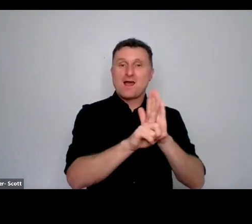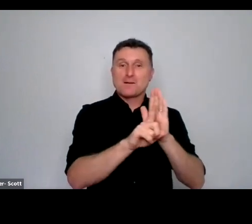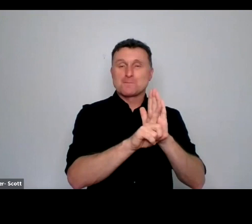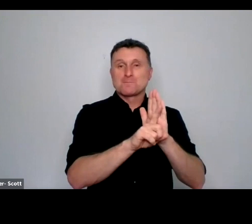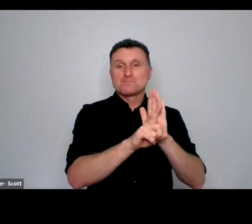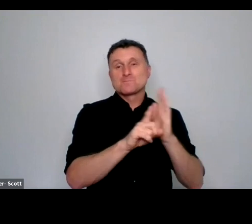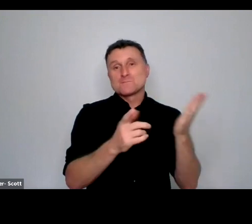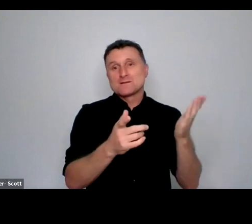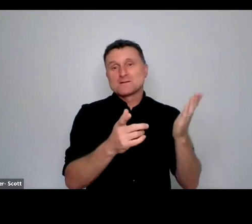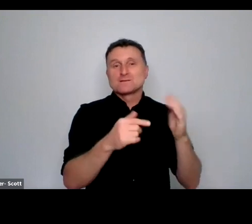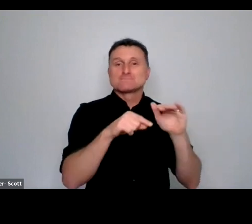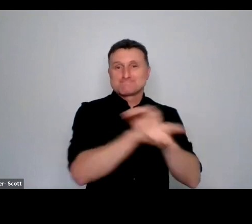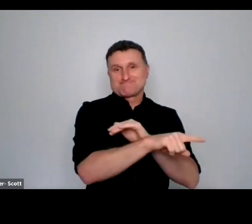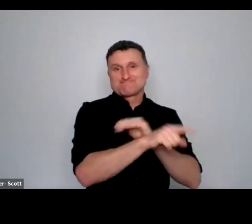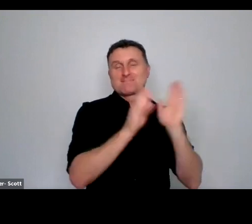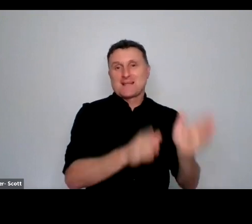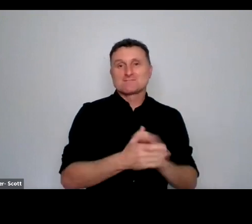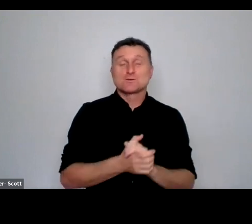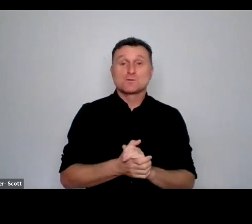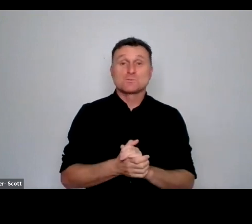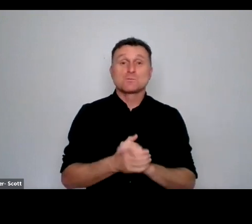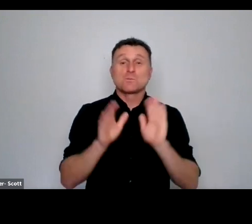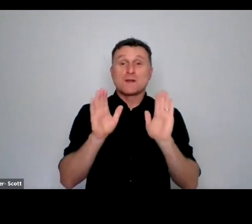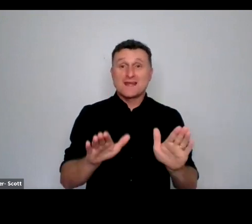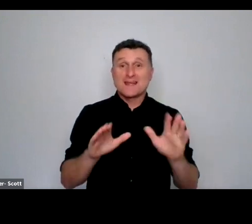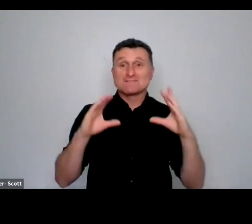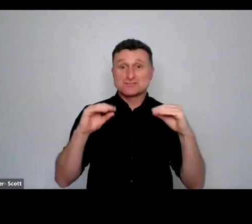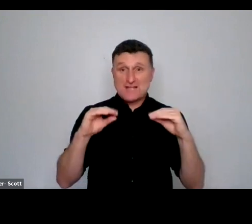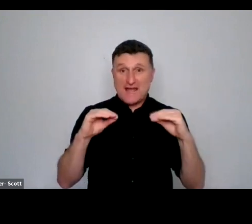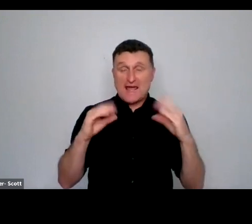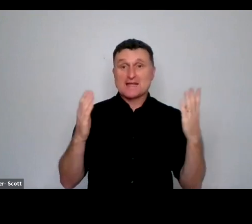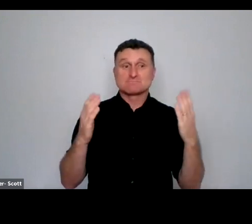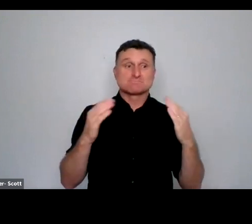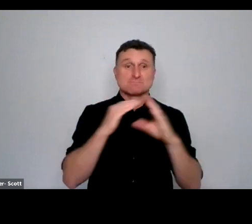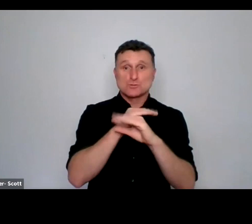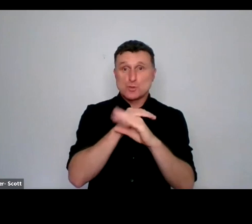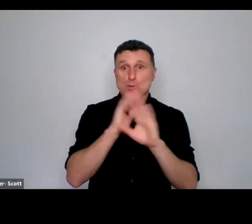and the chat open for another 15 minutes or so, providing that we can, assuming